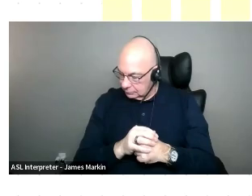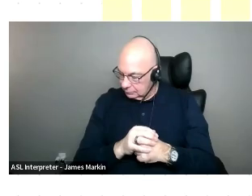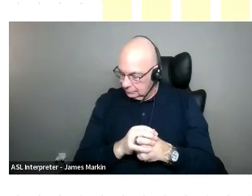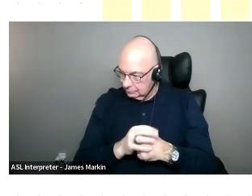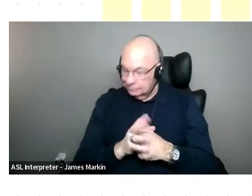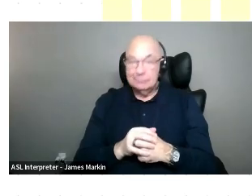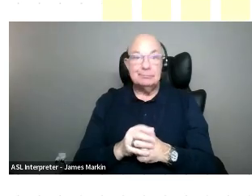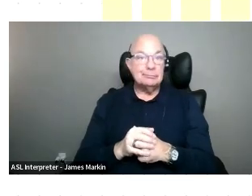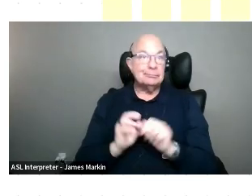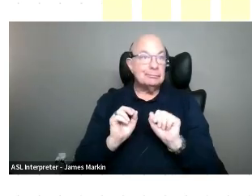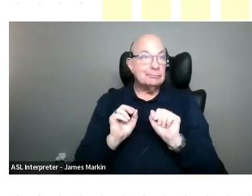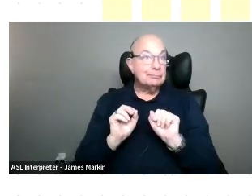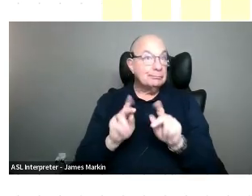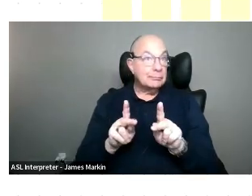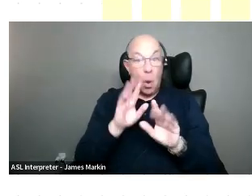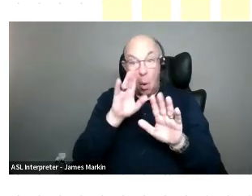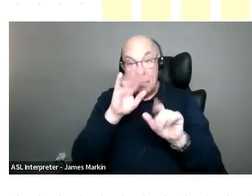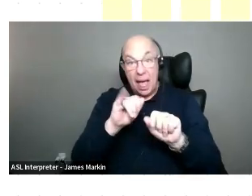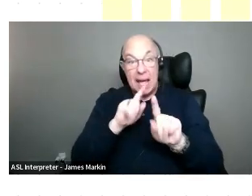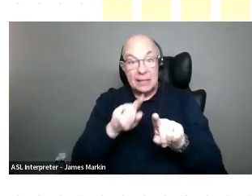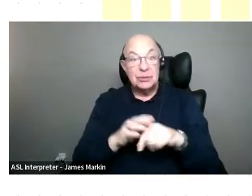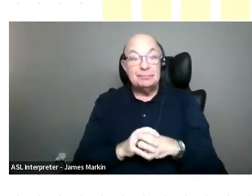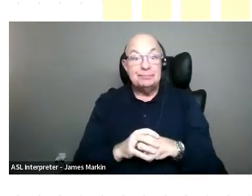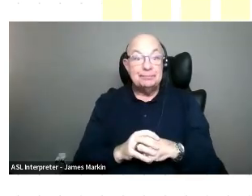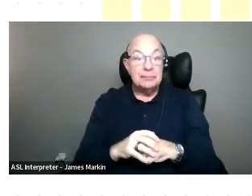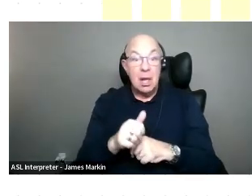Melissa Wong (she/her), SPT: I hope that answers your question. Any other questions?